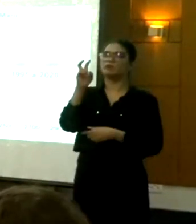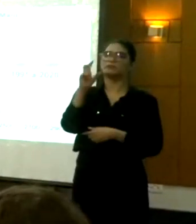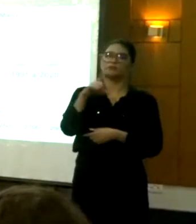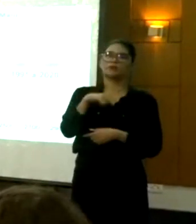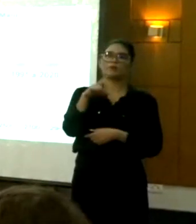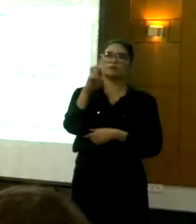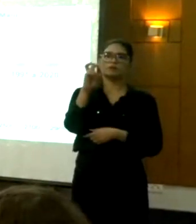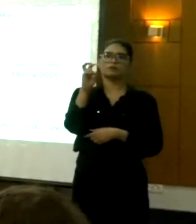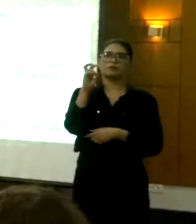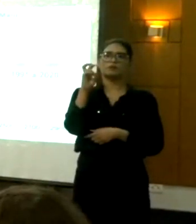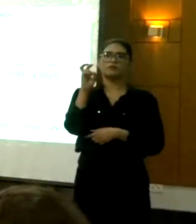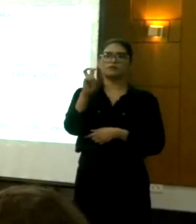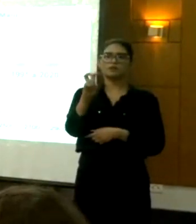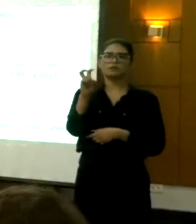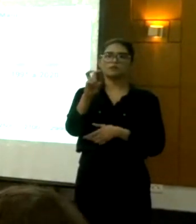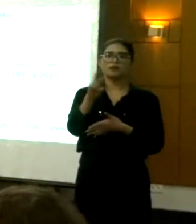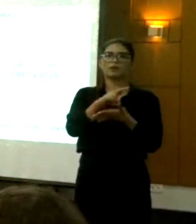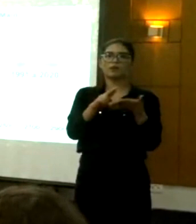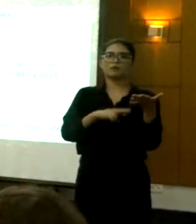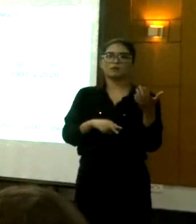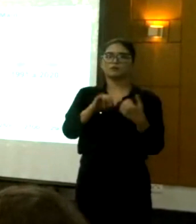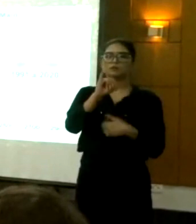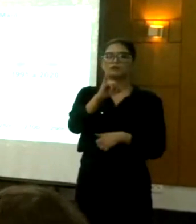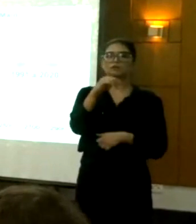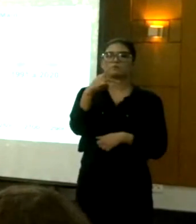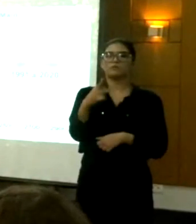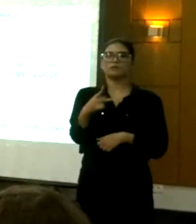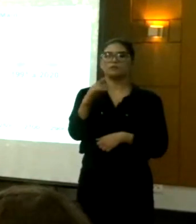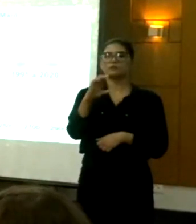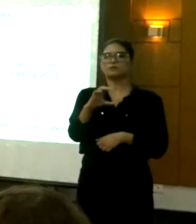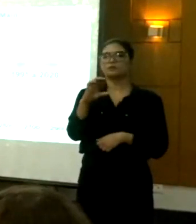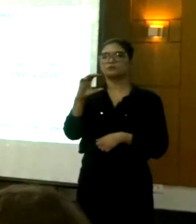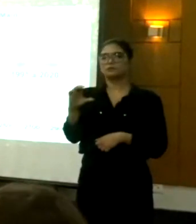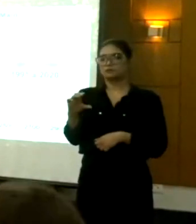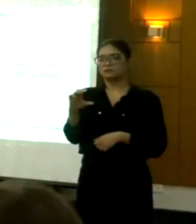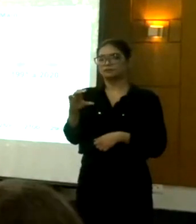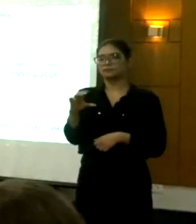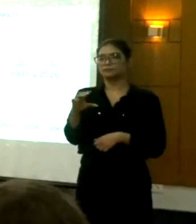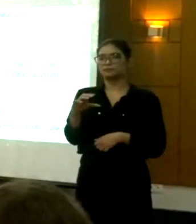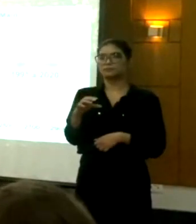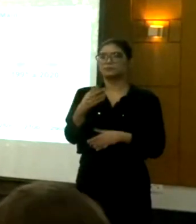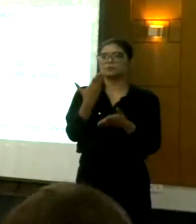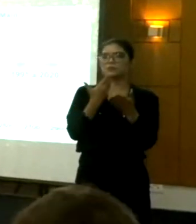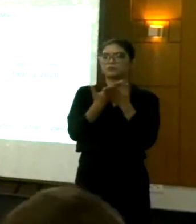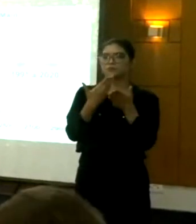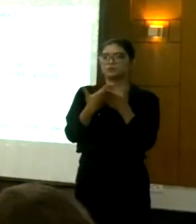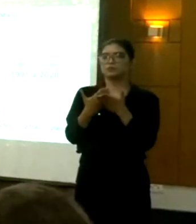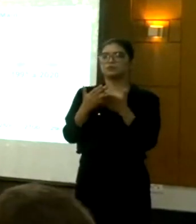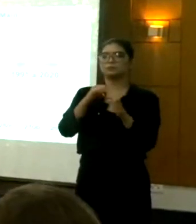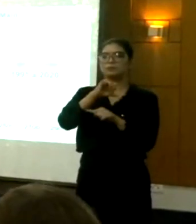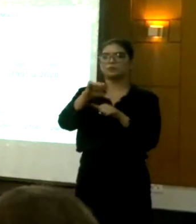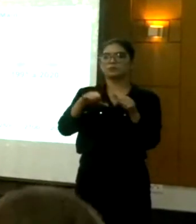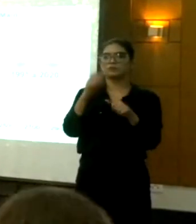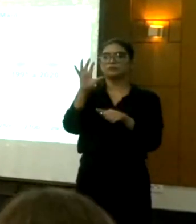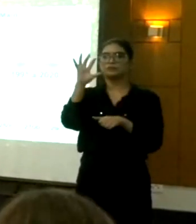of the ipcc here, it's behind climate change essentially the information